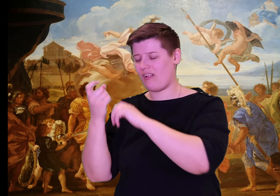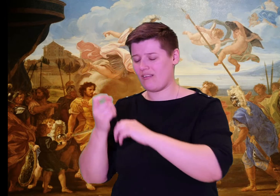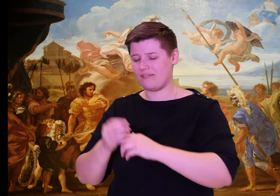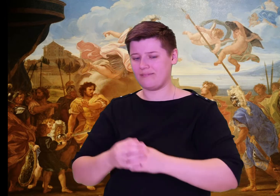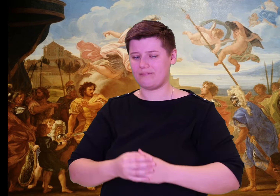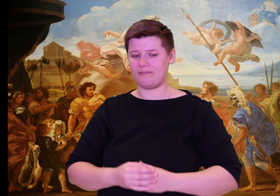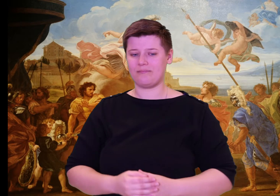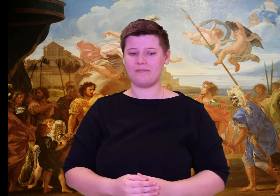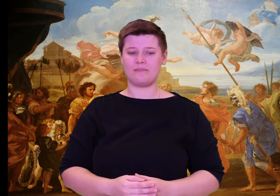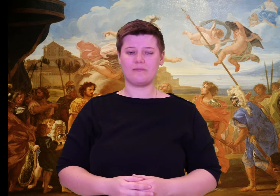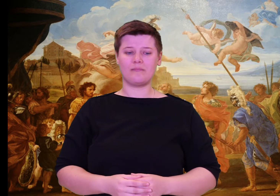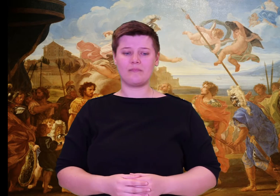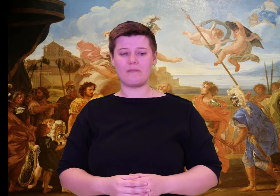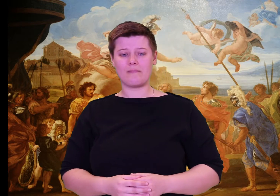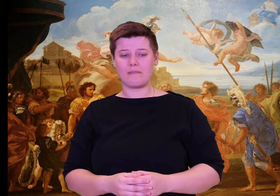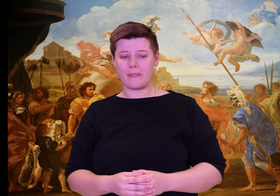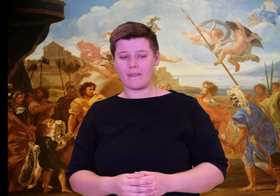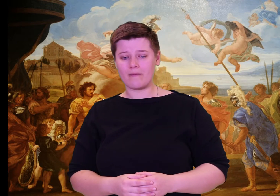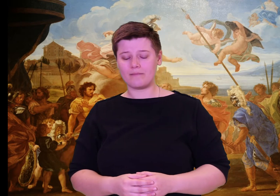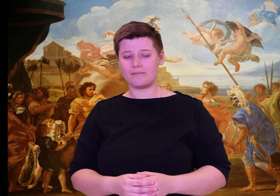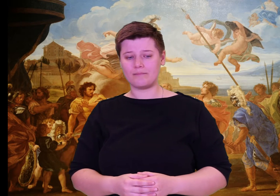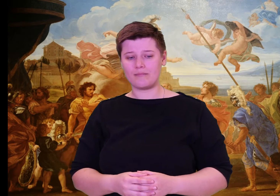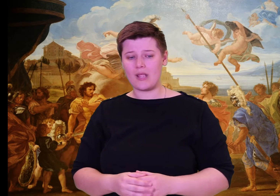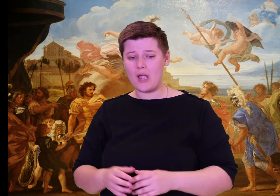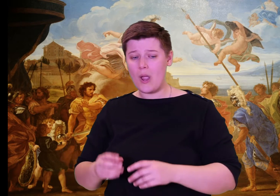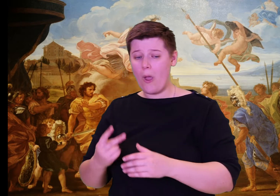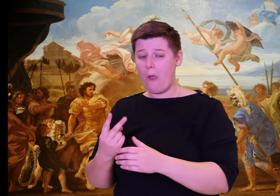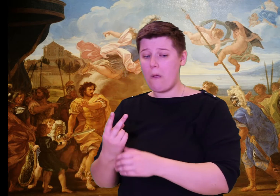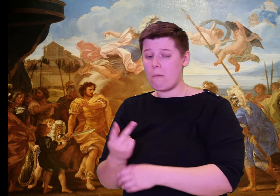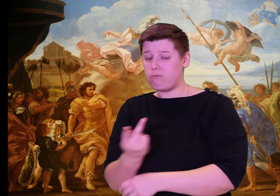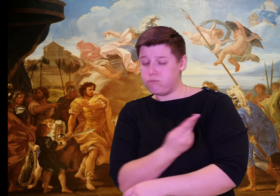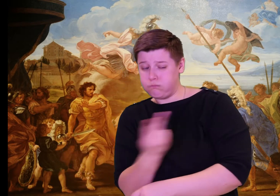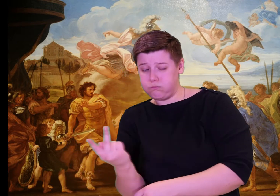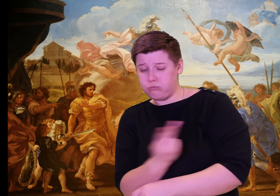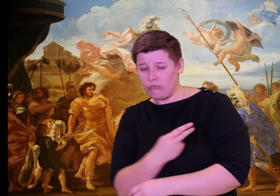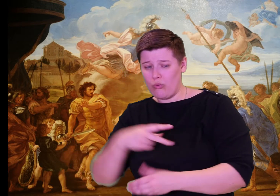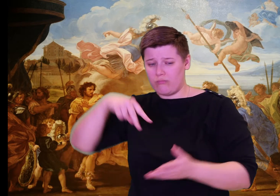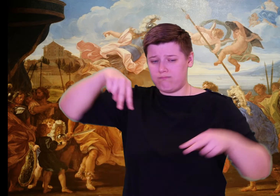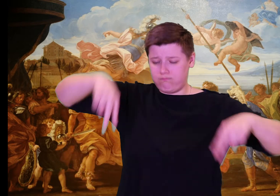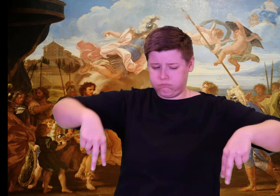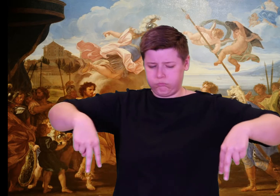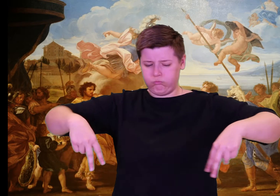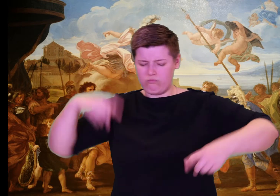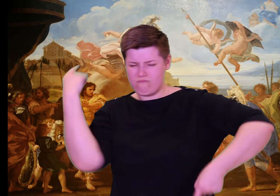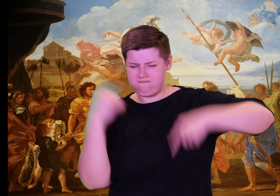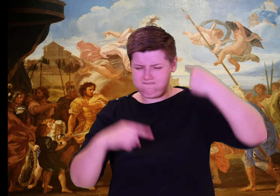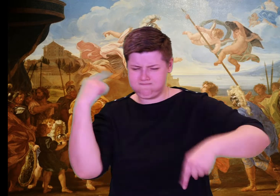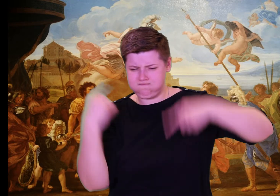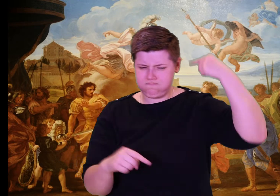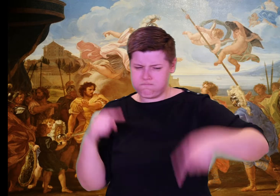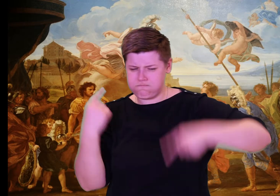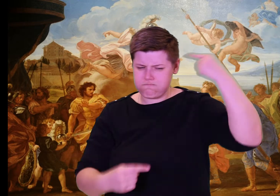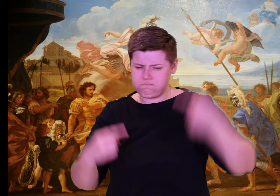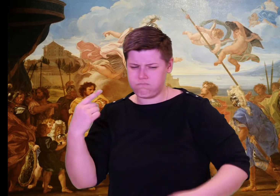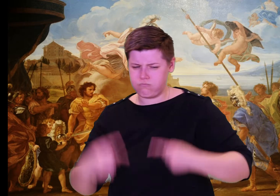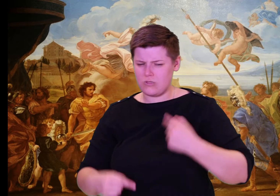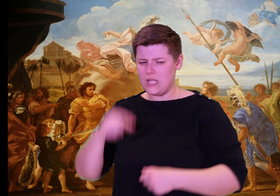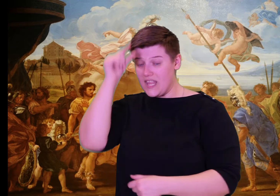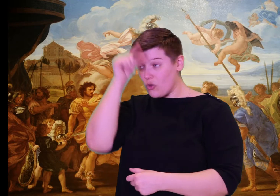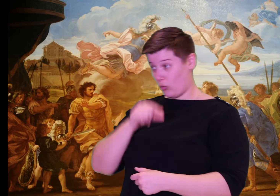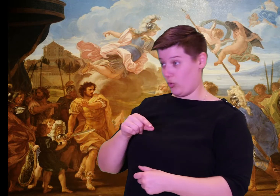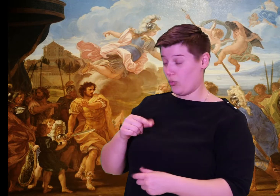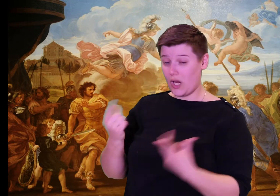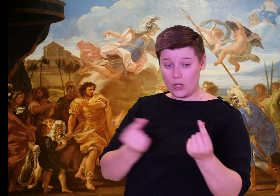He did not know she would not yield. The minds of the immortals rarely change.